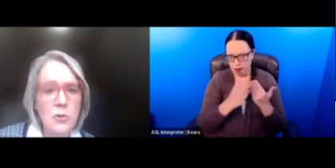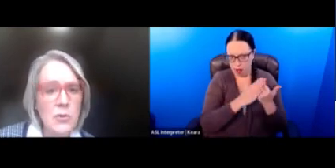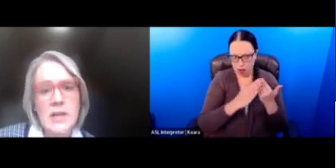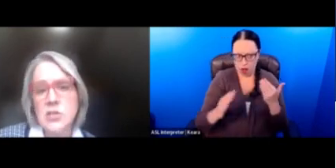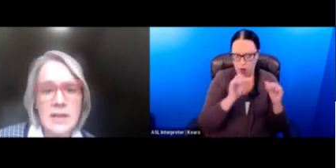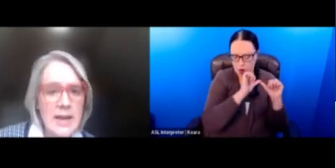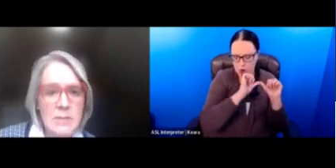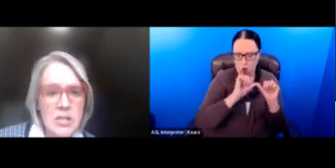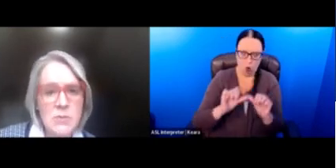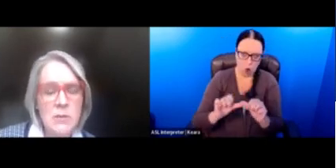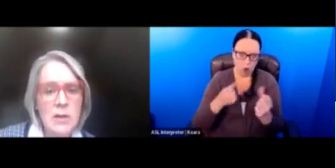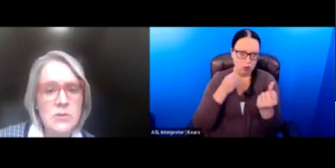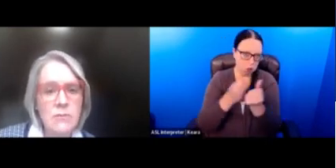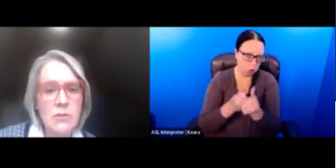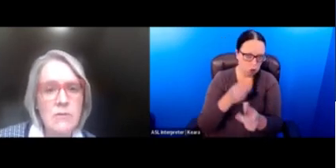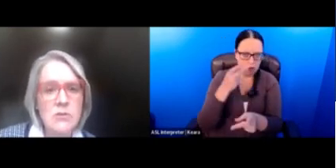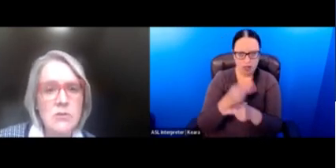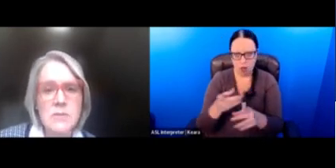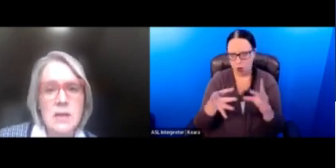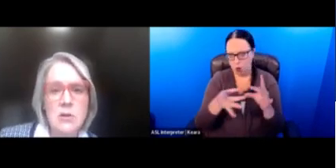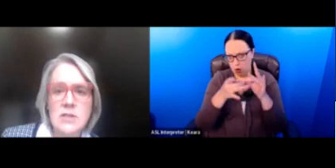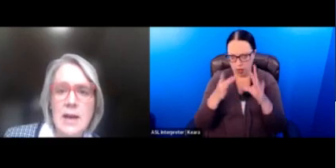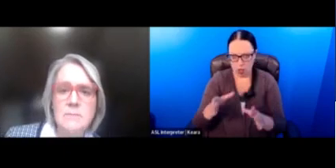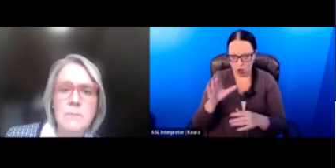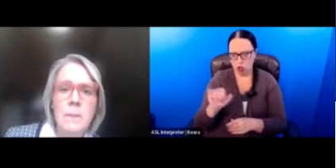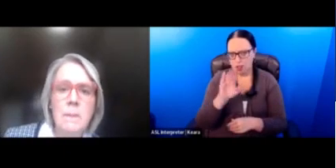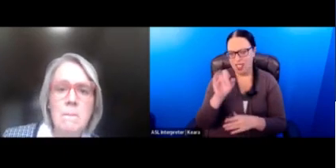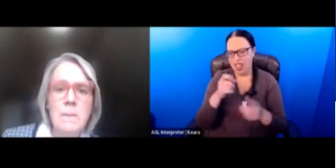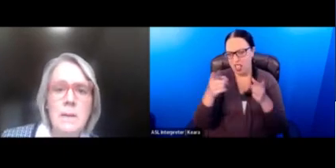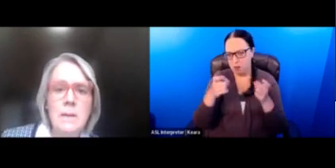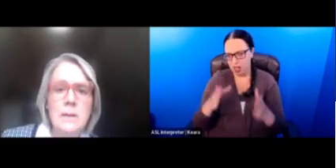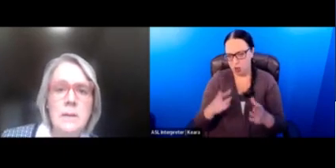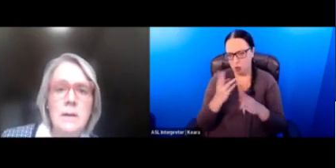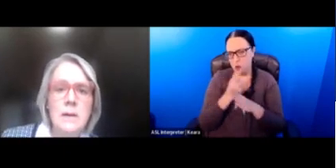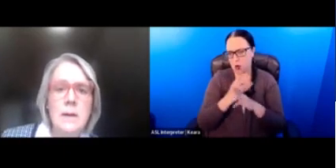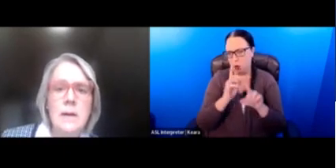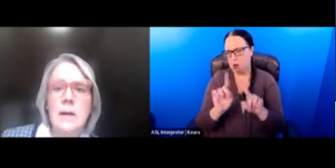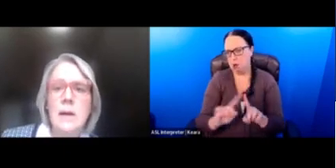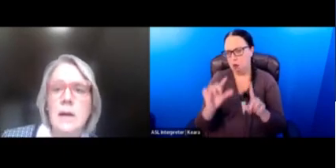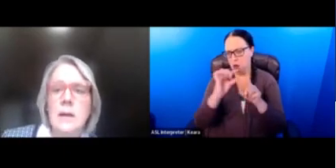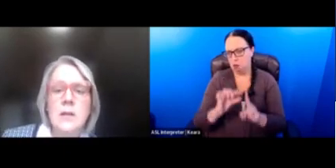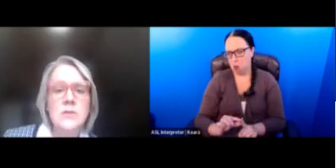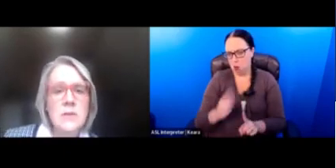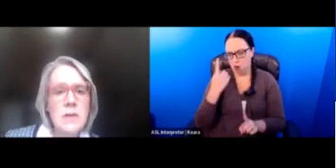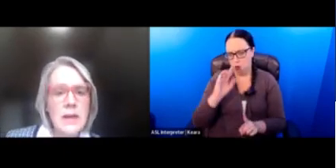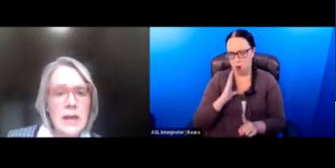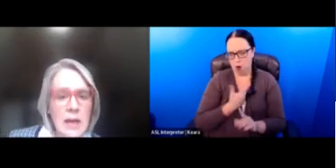different terms in our state. So some of the key components of our protocol include risk